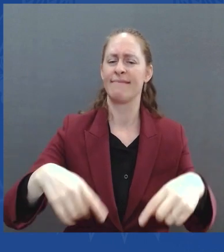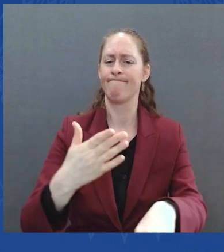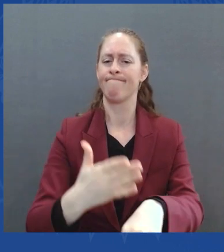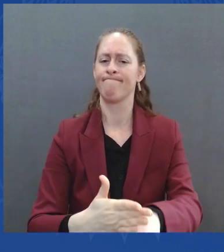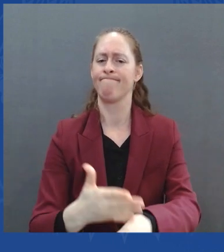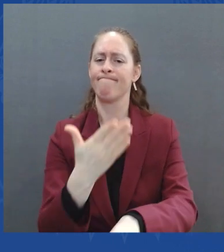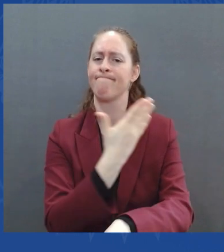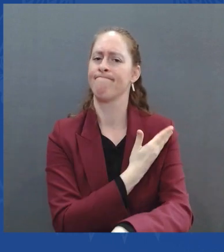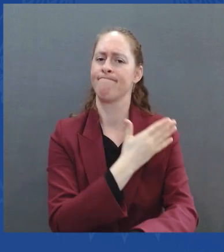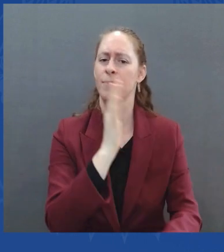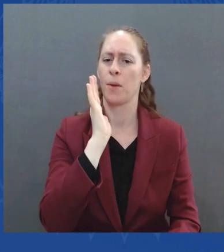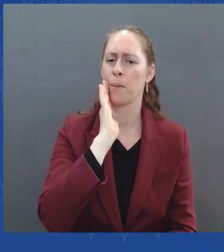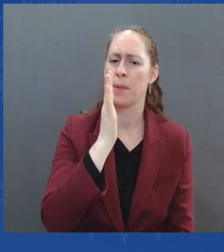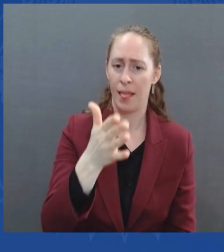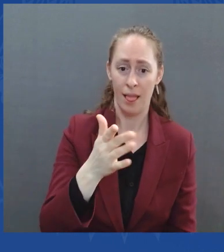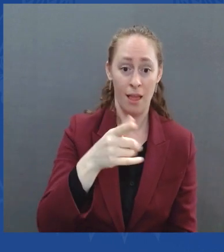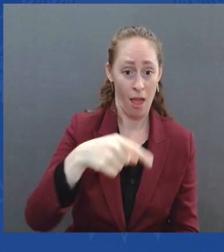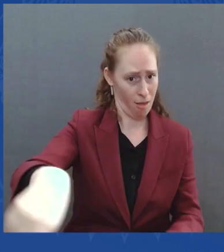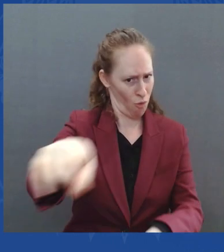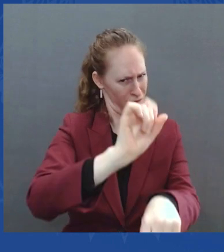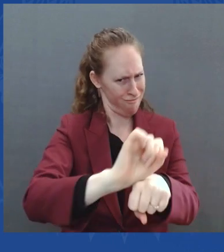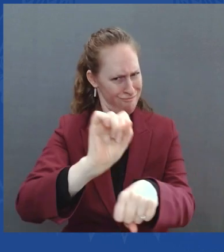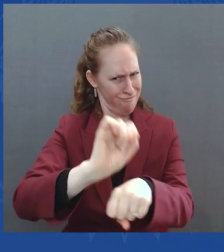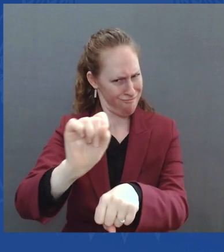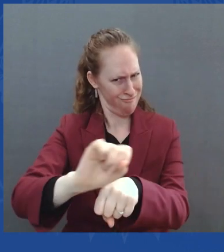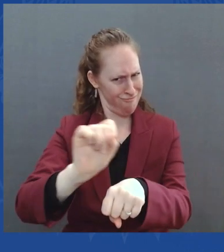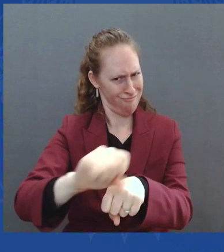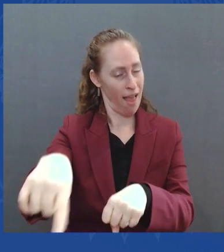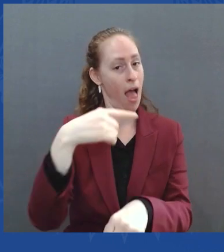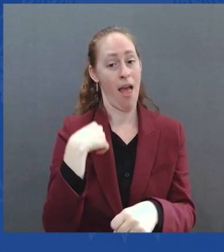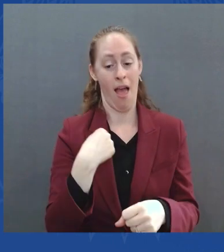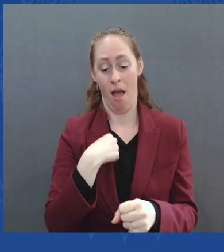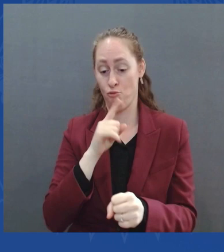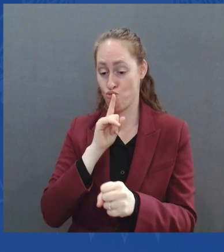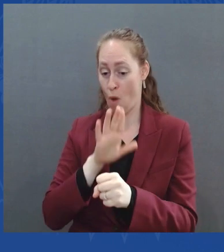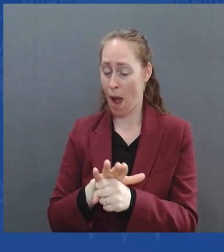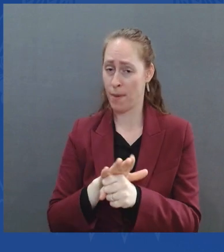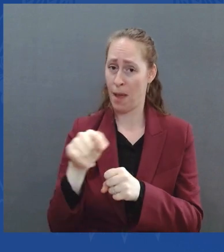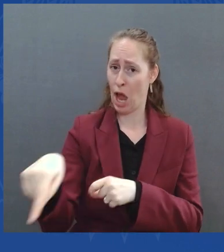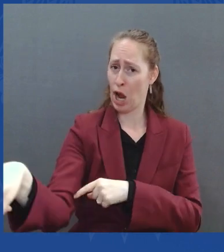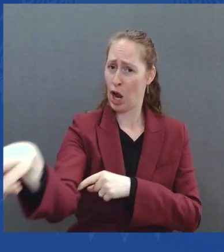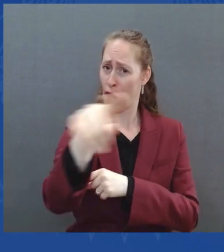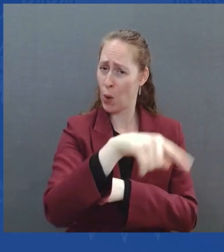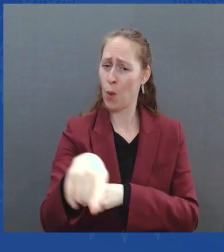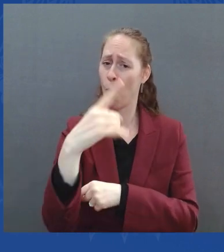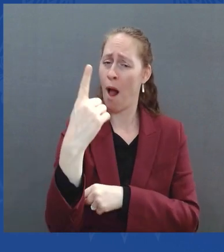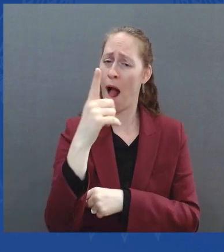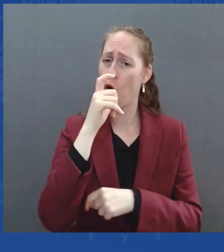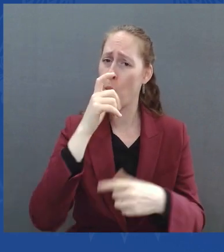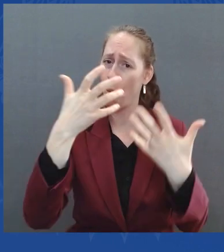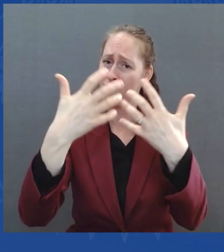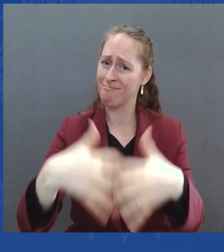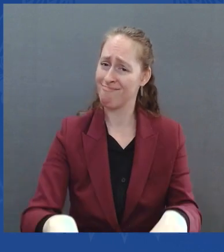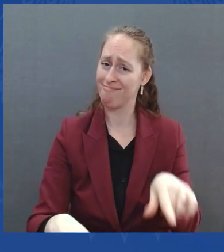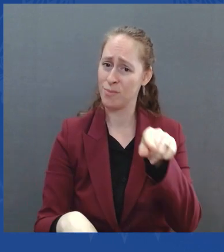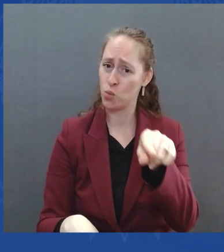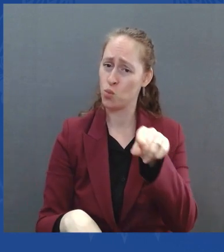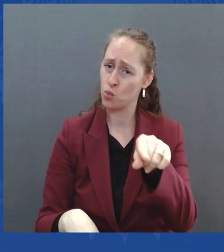I made the promise; you did all the work. And I'm glad that strong, bipartisan majorities in the House and Senate